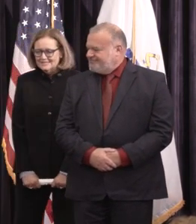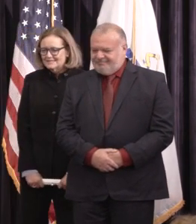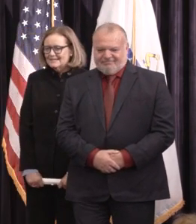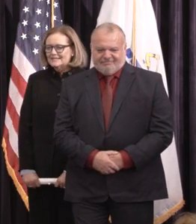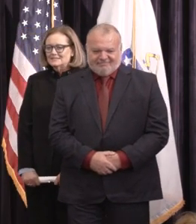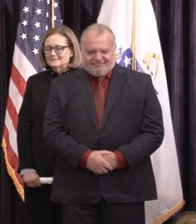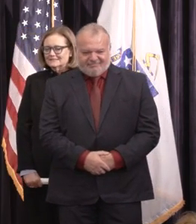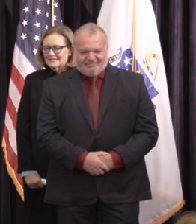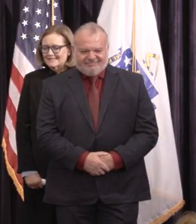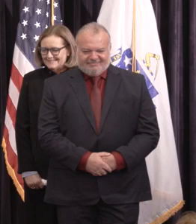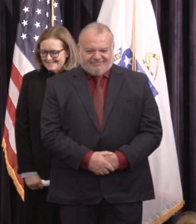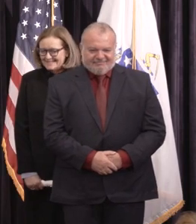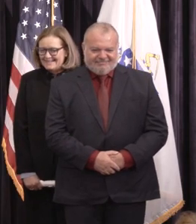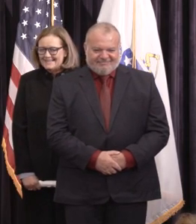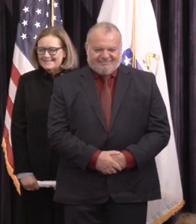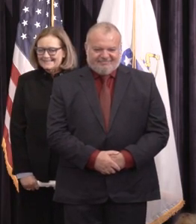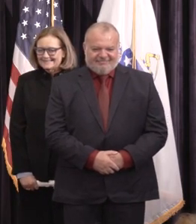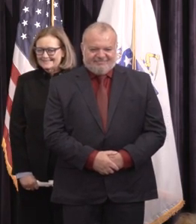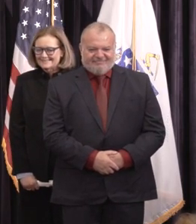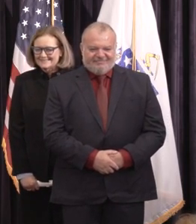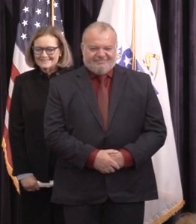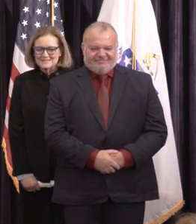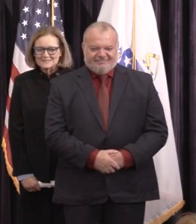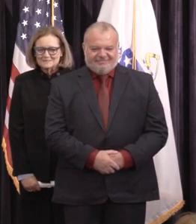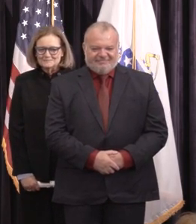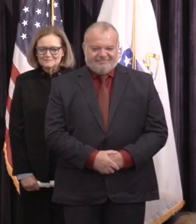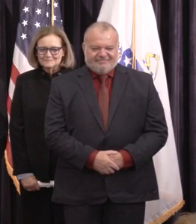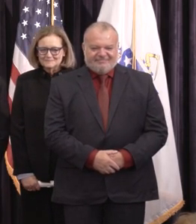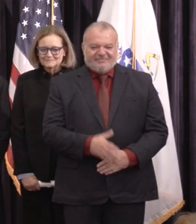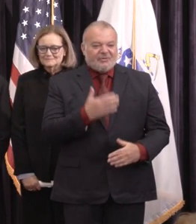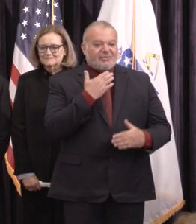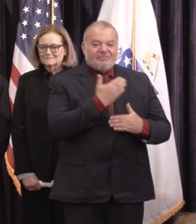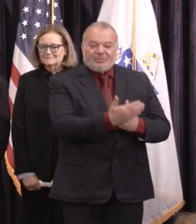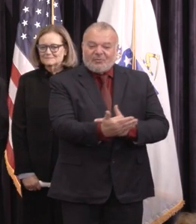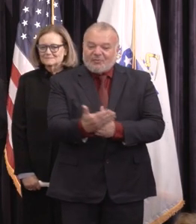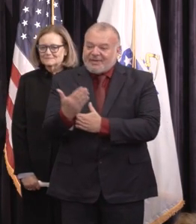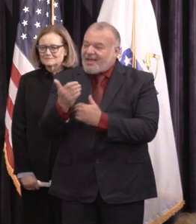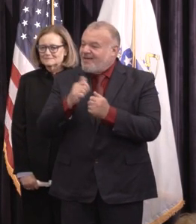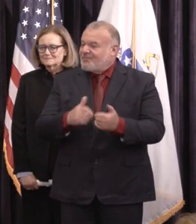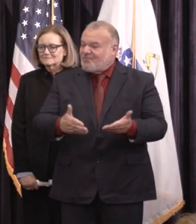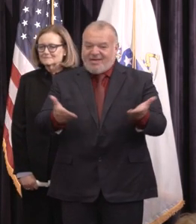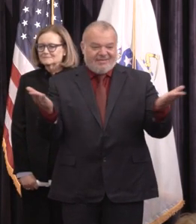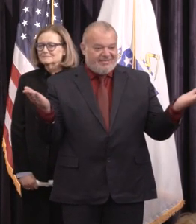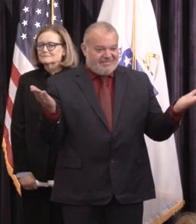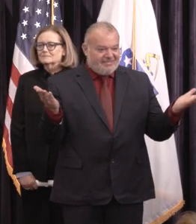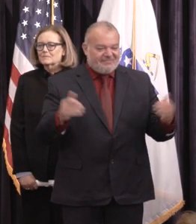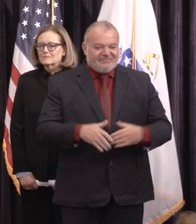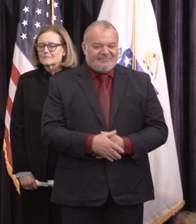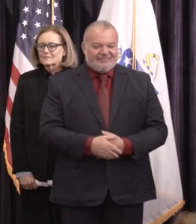guys. All right. Well, great. So good morning, everyone. We are so happy to see everyone. Happy